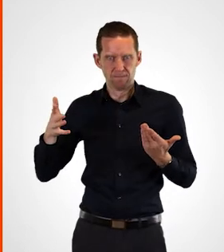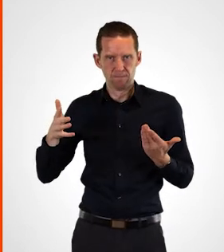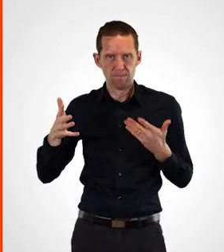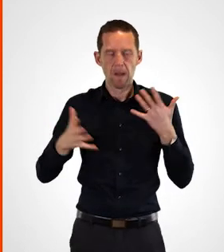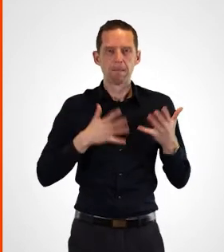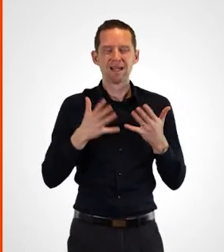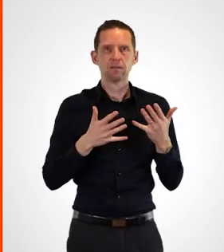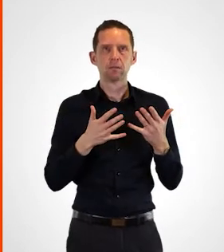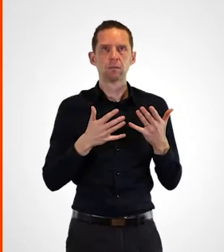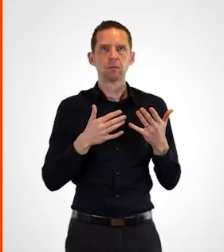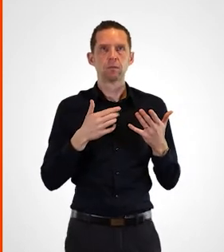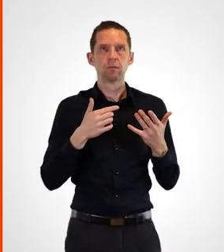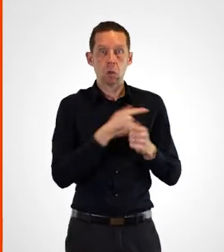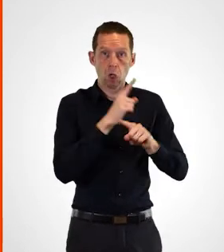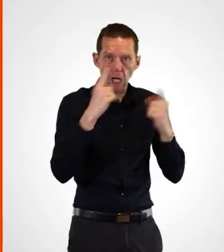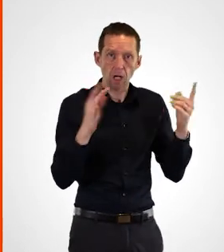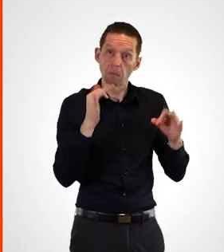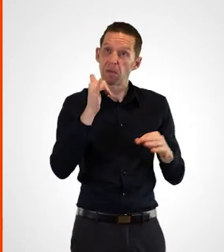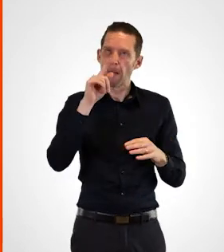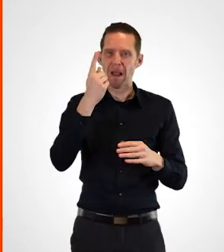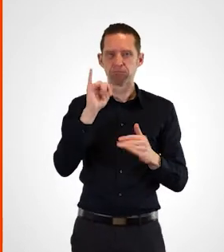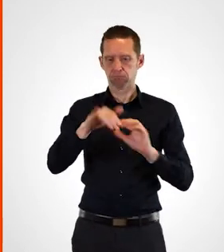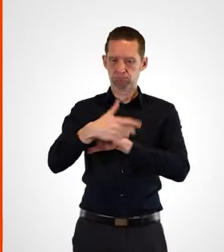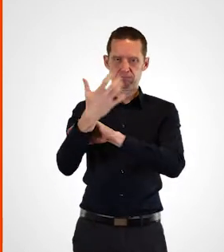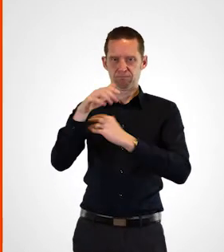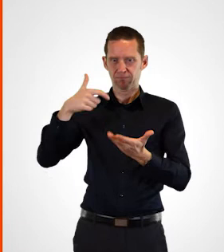making marks on a page when you're talking about children under the age of 1.